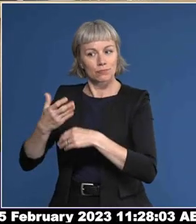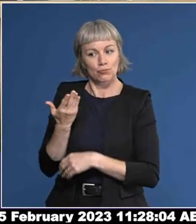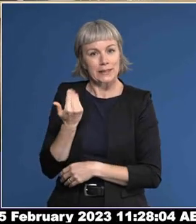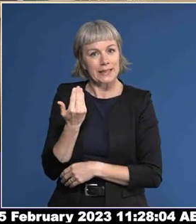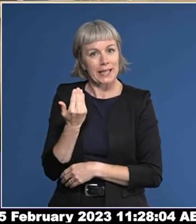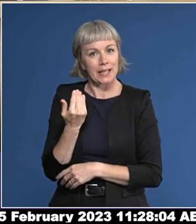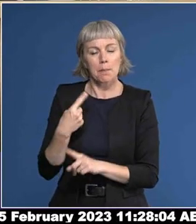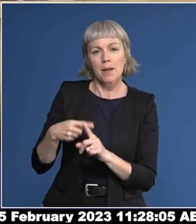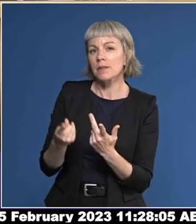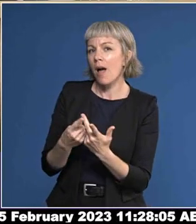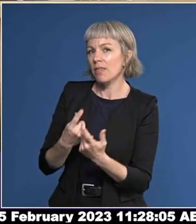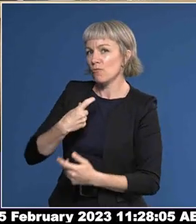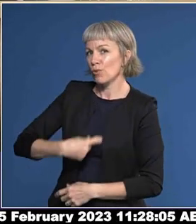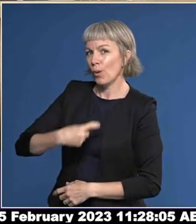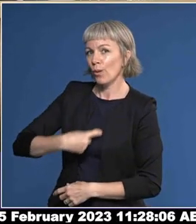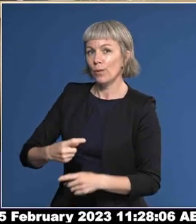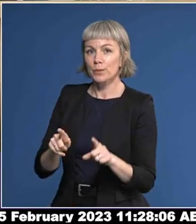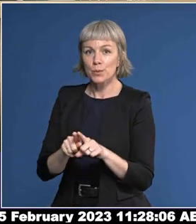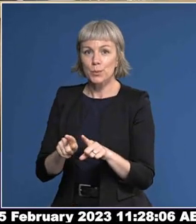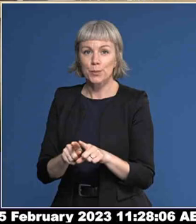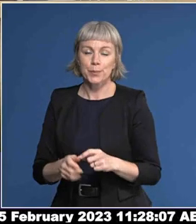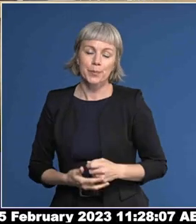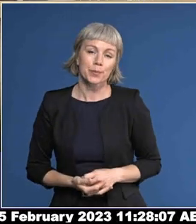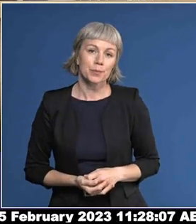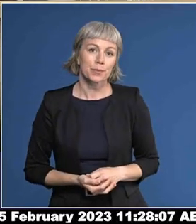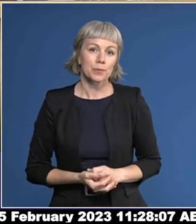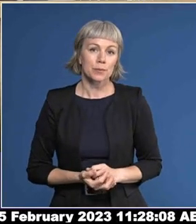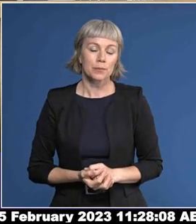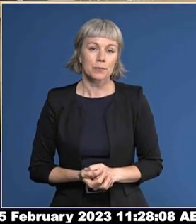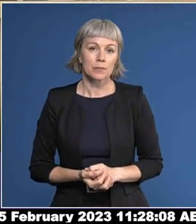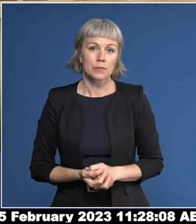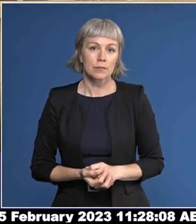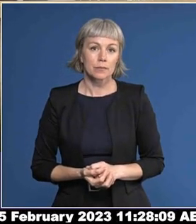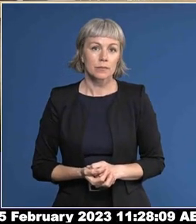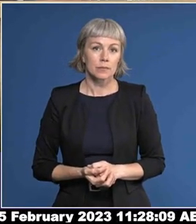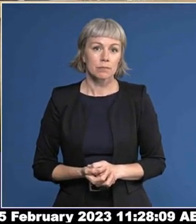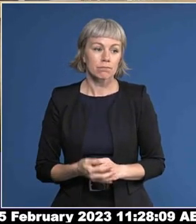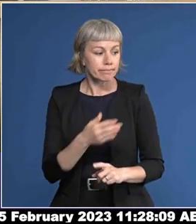Part of that - part of that turnover rate as well for the last 15 months, when we did the